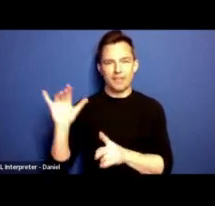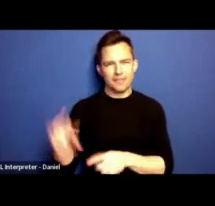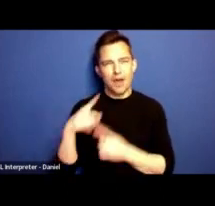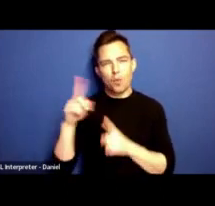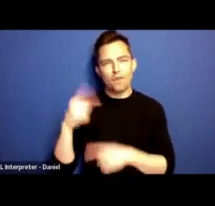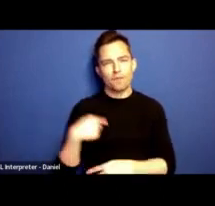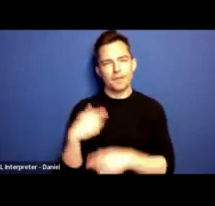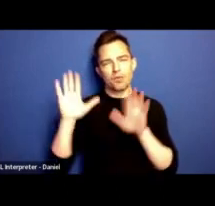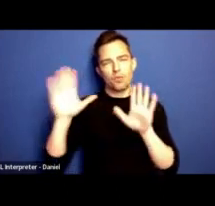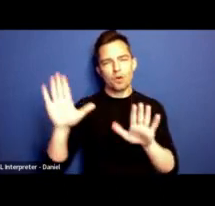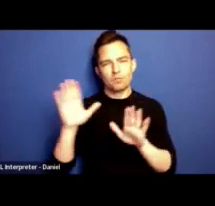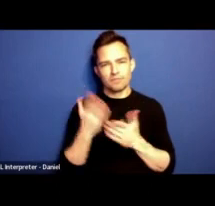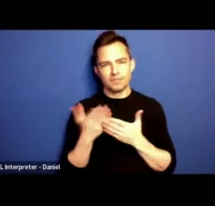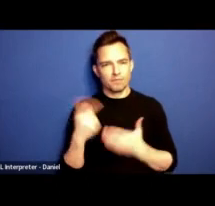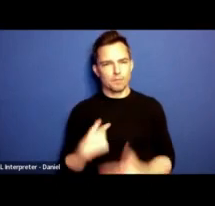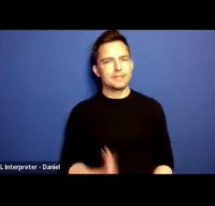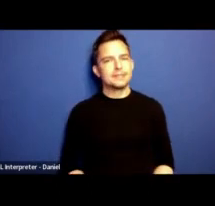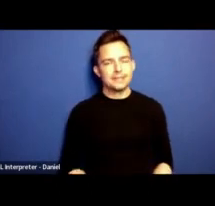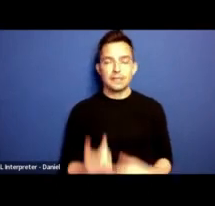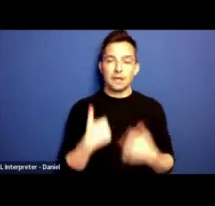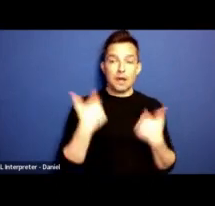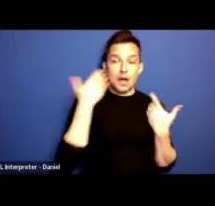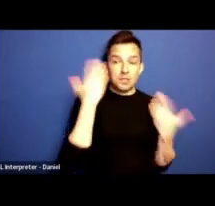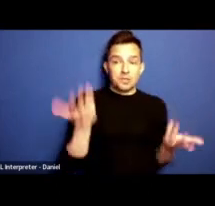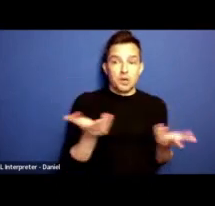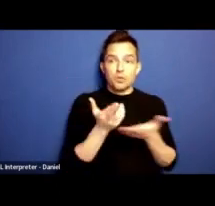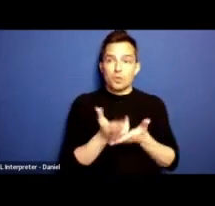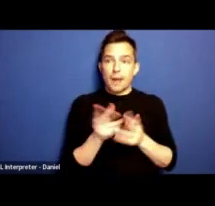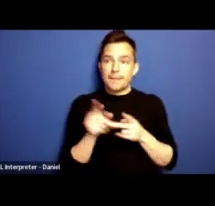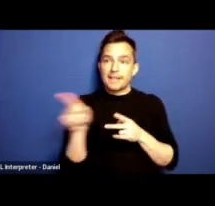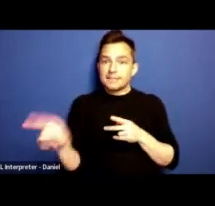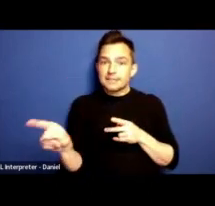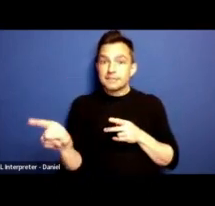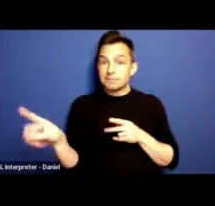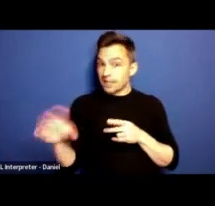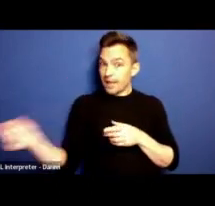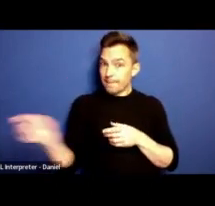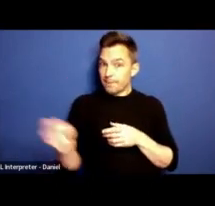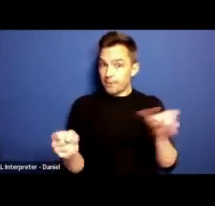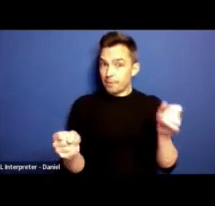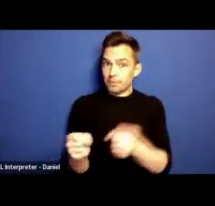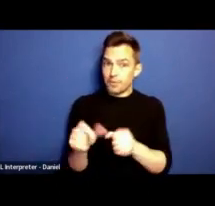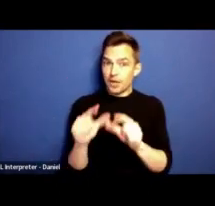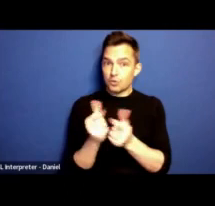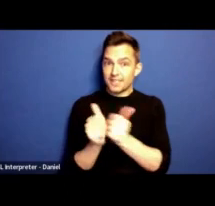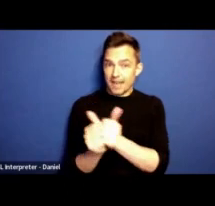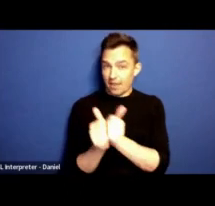wonders for me. Now, I don't know, at the rehab facility, did they put us in this group together? Because we were